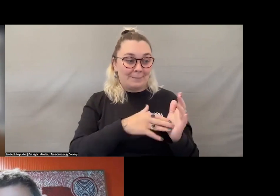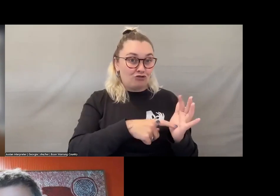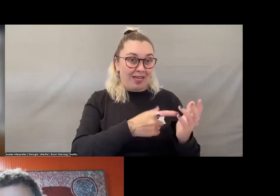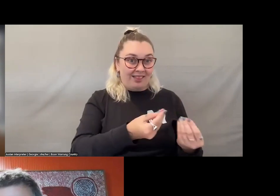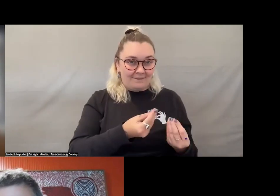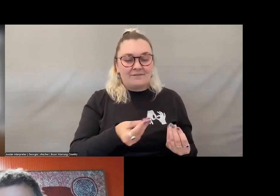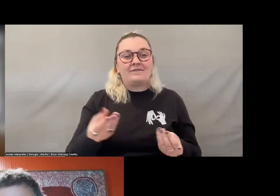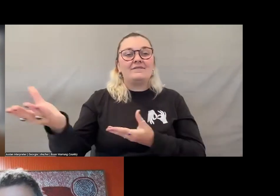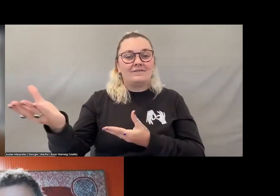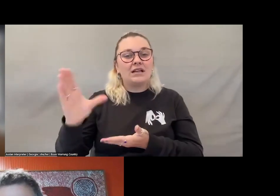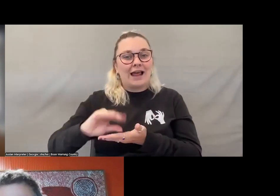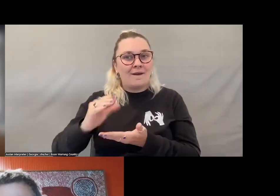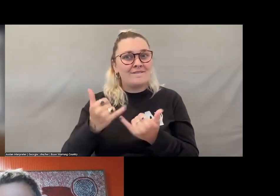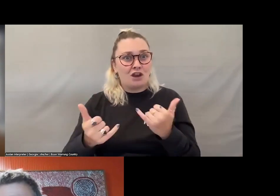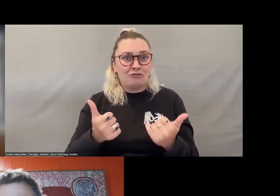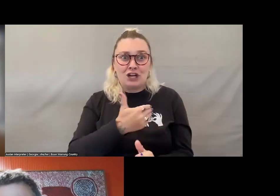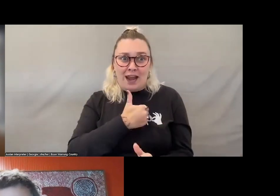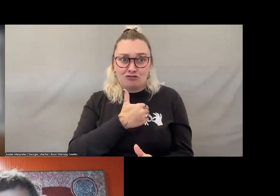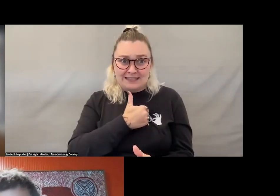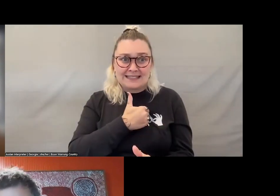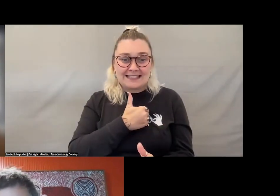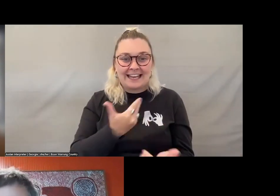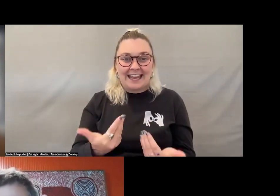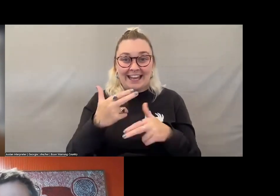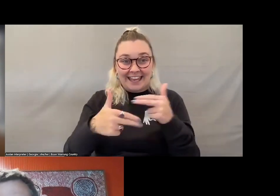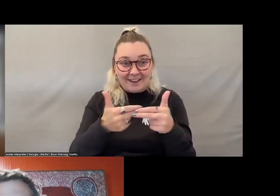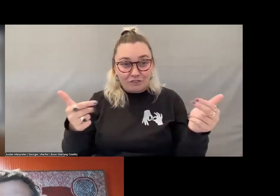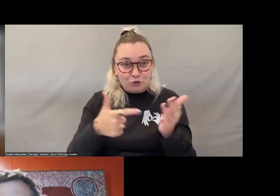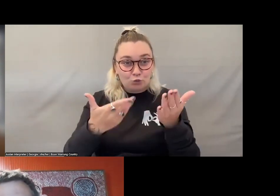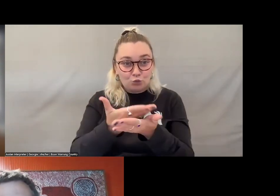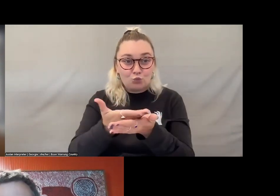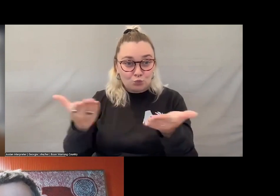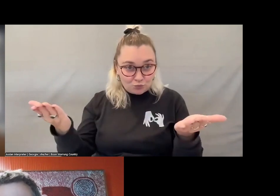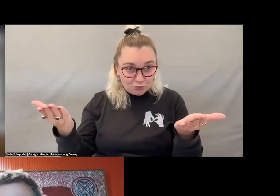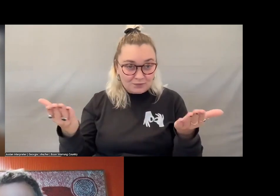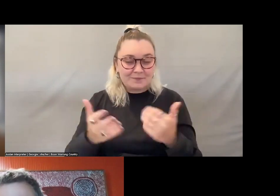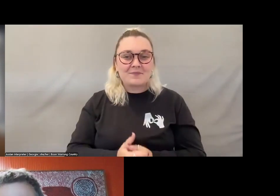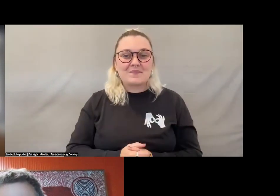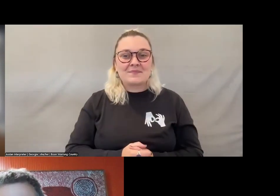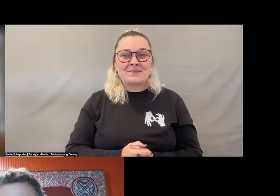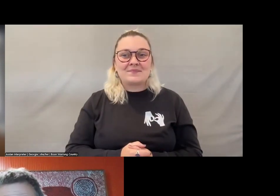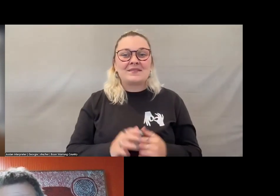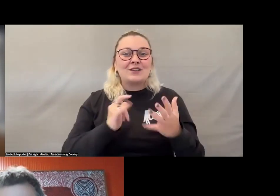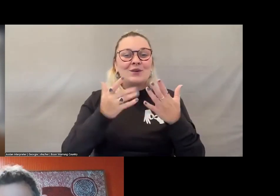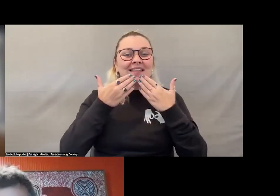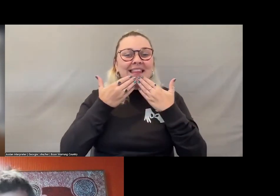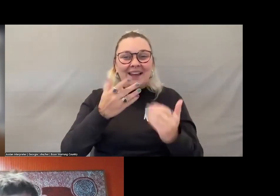Michelle. She is quite generous the gifting that to everybody. Thank you again.